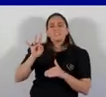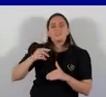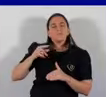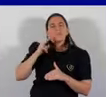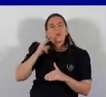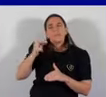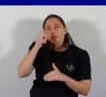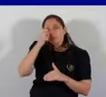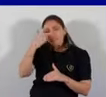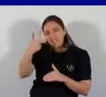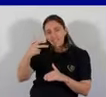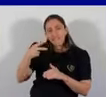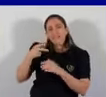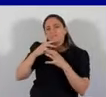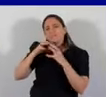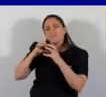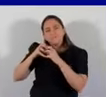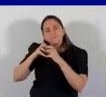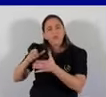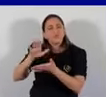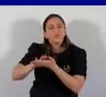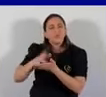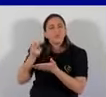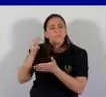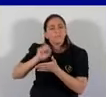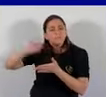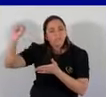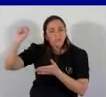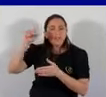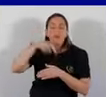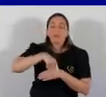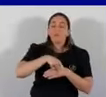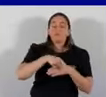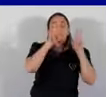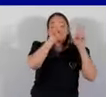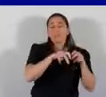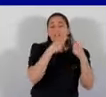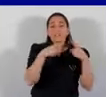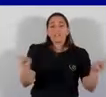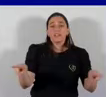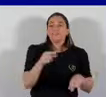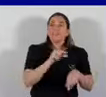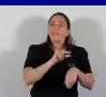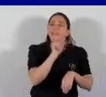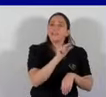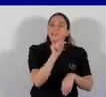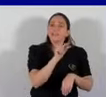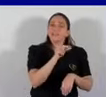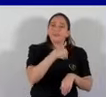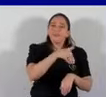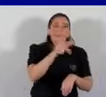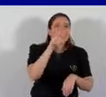It is not going to be saved Note we were discussing hyperinflation in December 2023